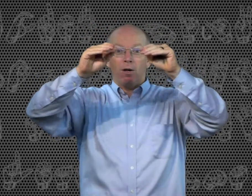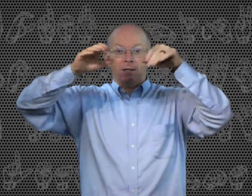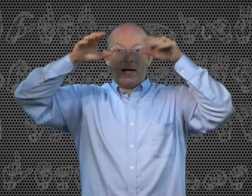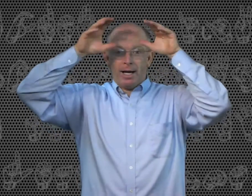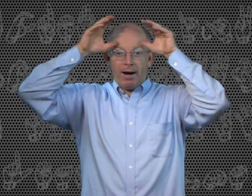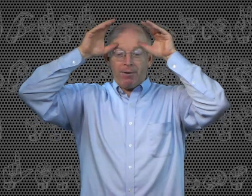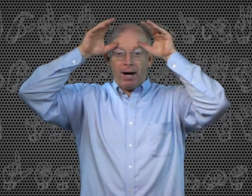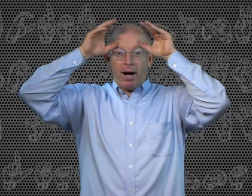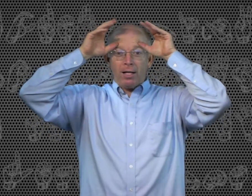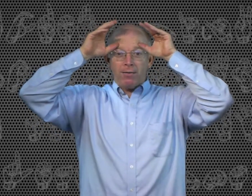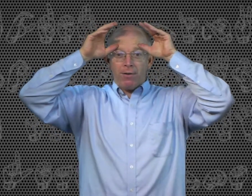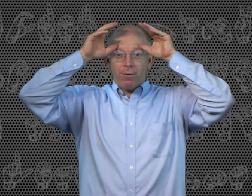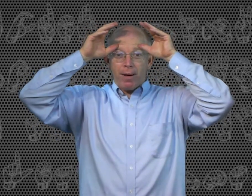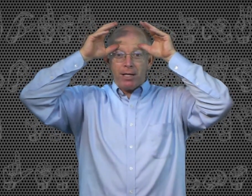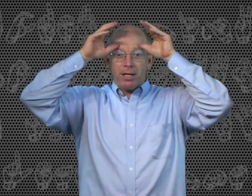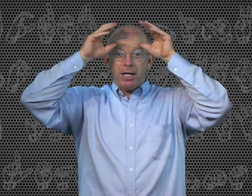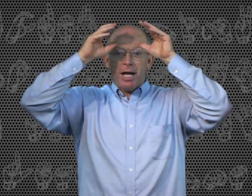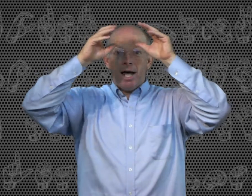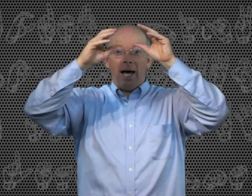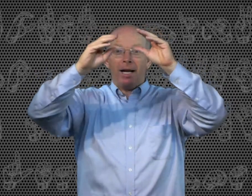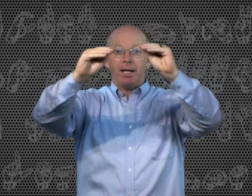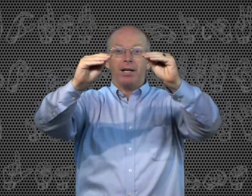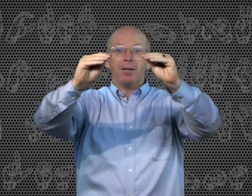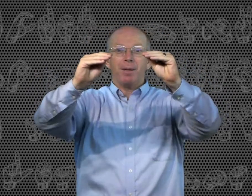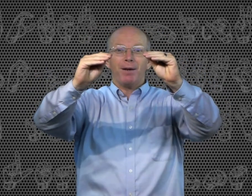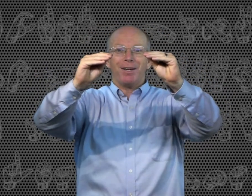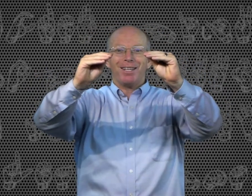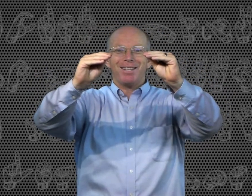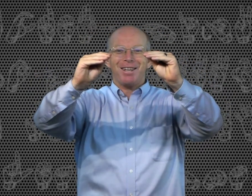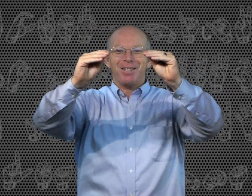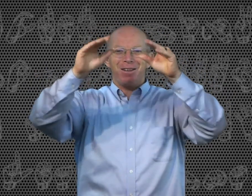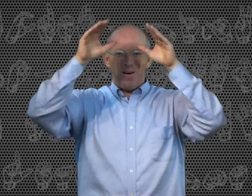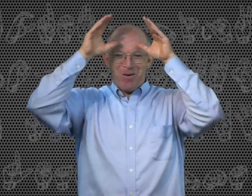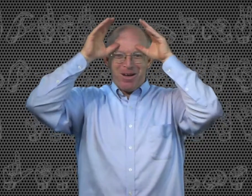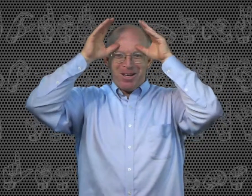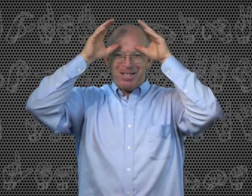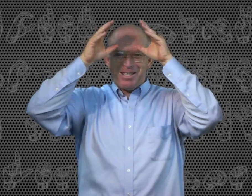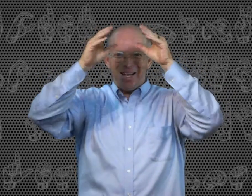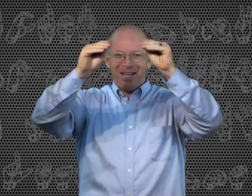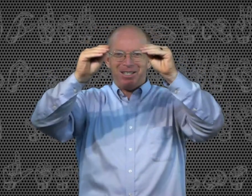It is like I have lots of information and a little bit of it gets into you.